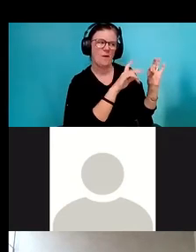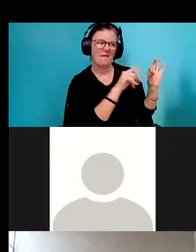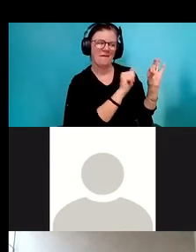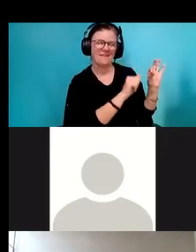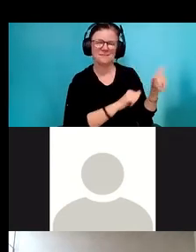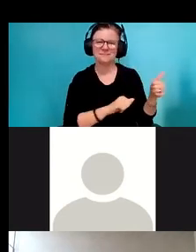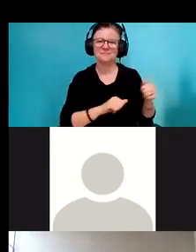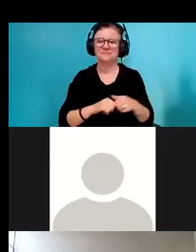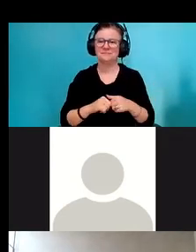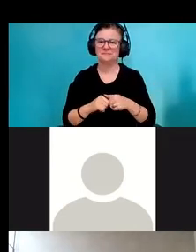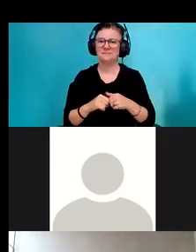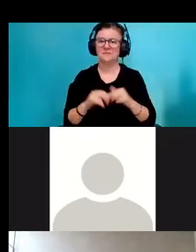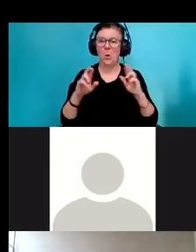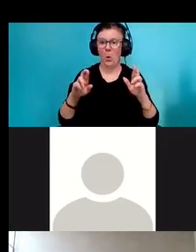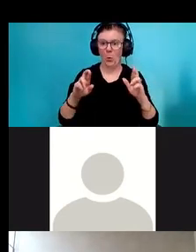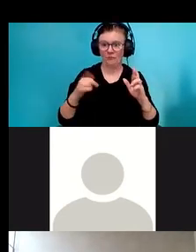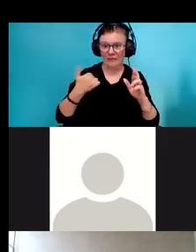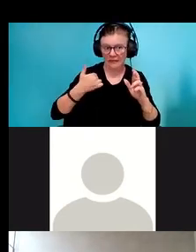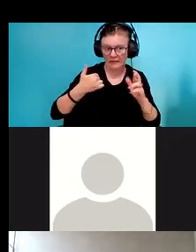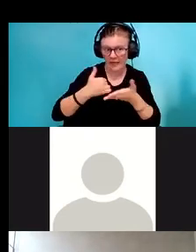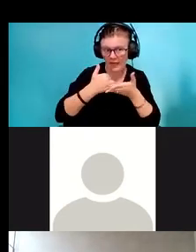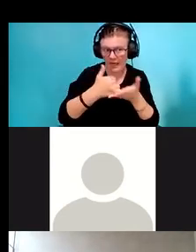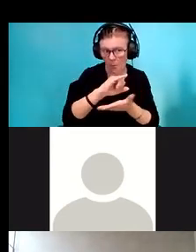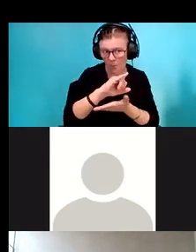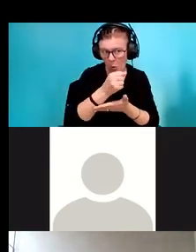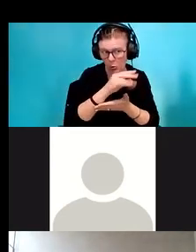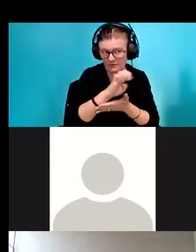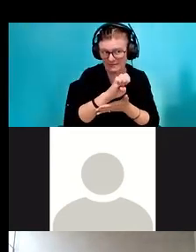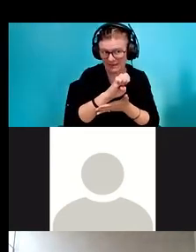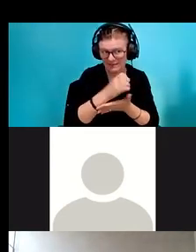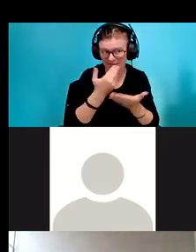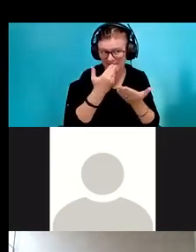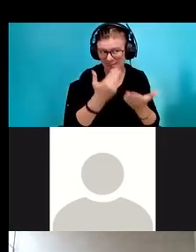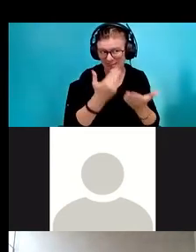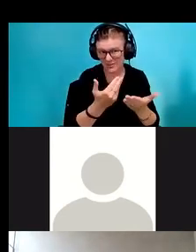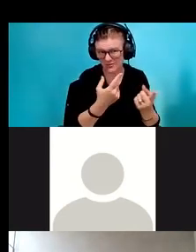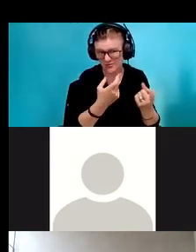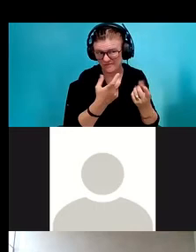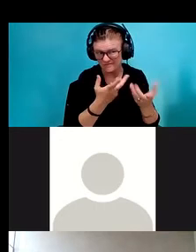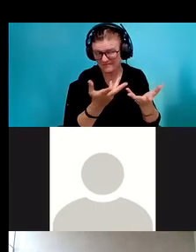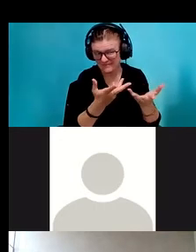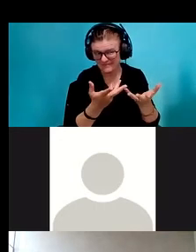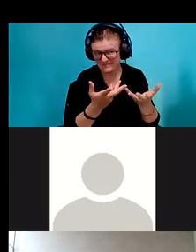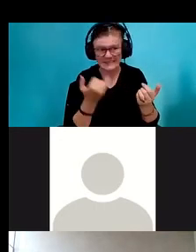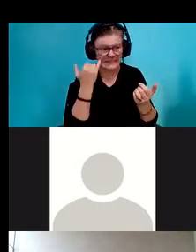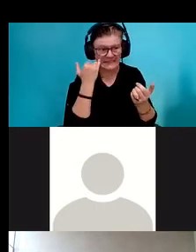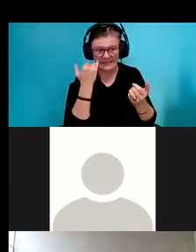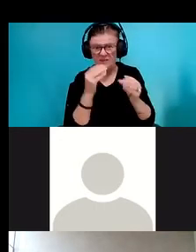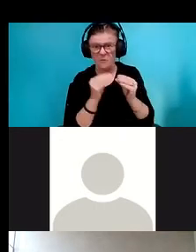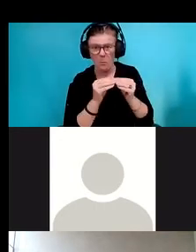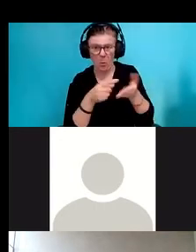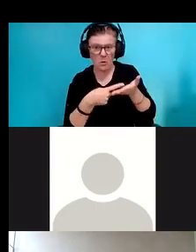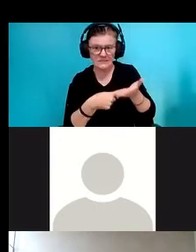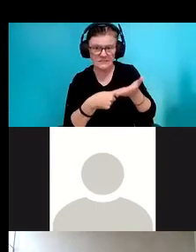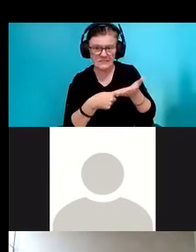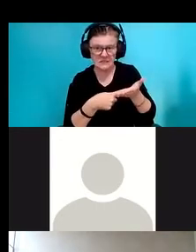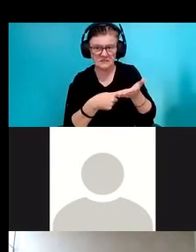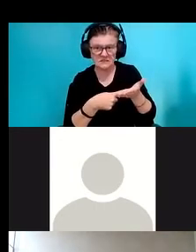Hopefully that helped you, person who asked that question. And if you ever want to talk-- actually, this is for everyone-- if any of you